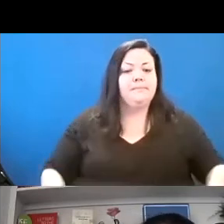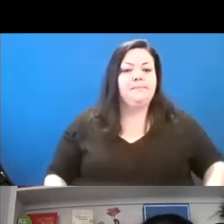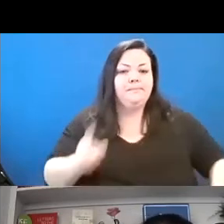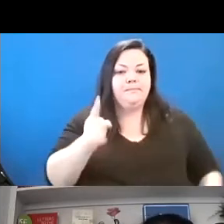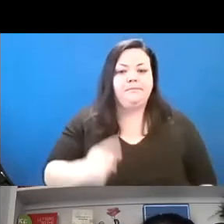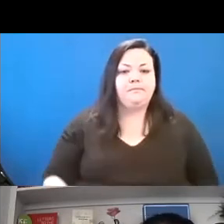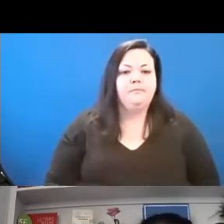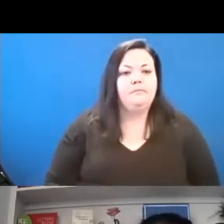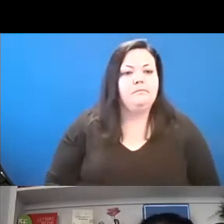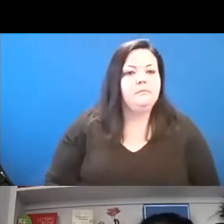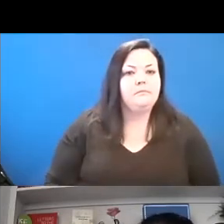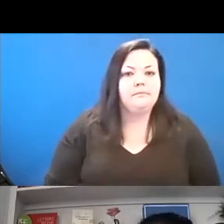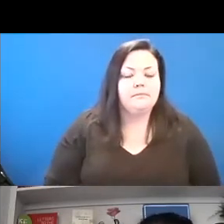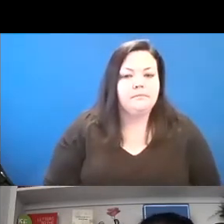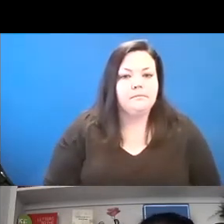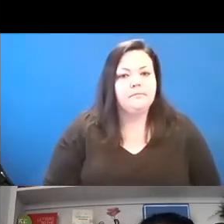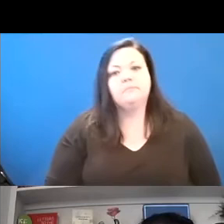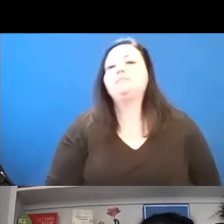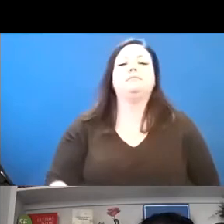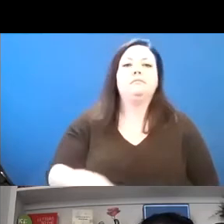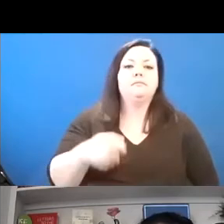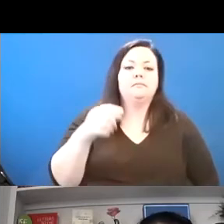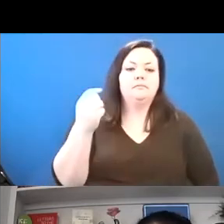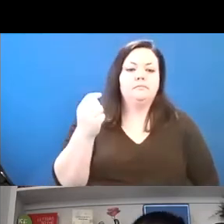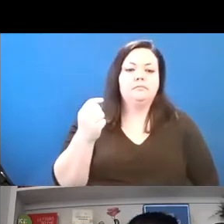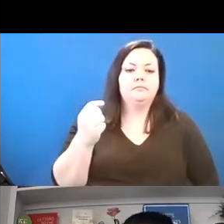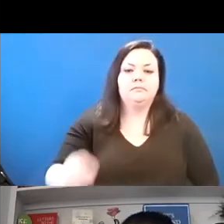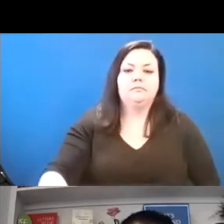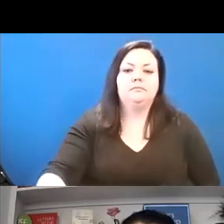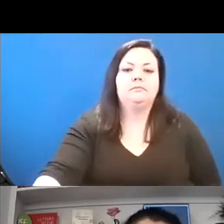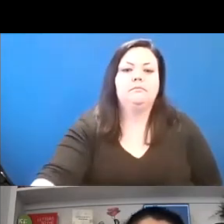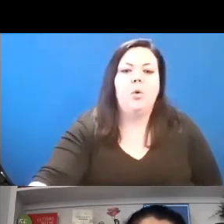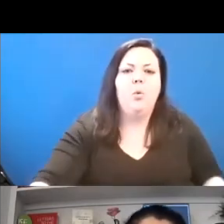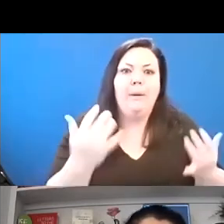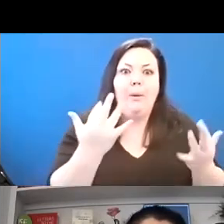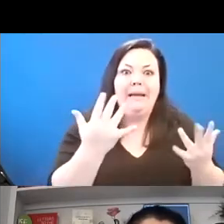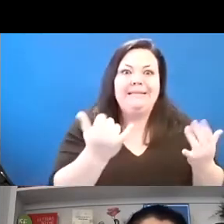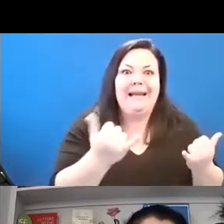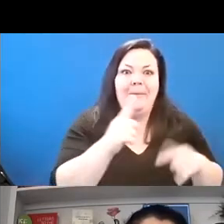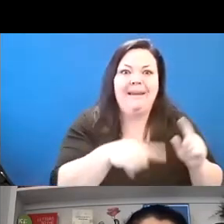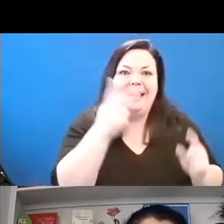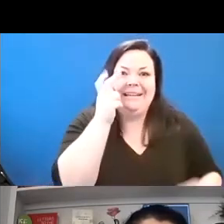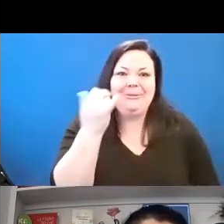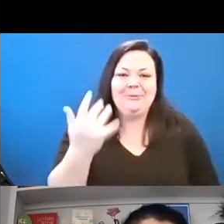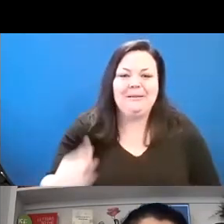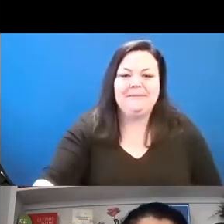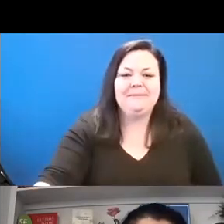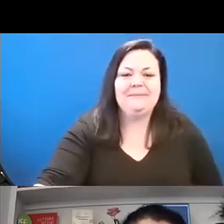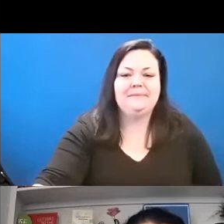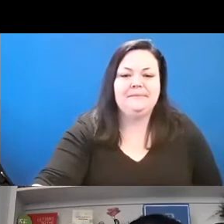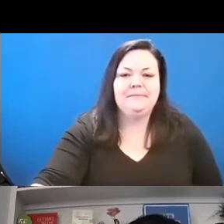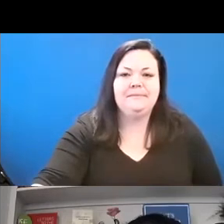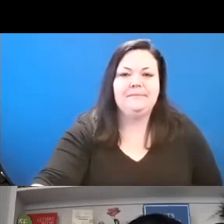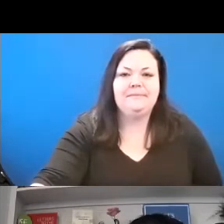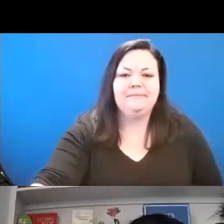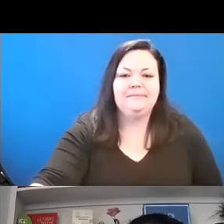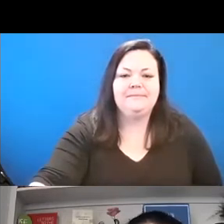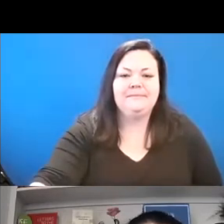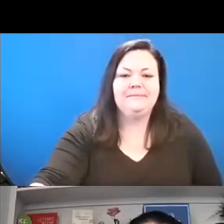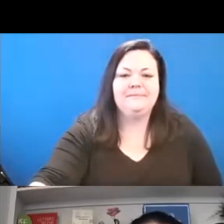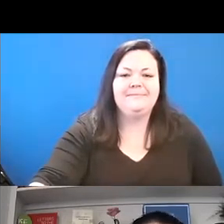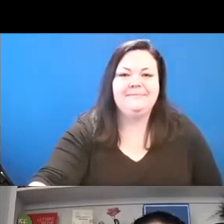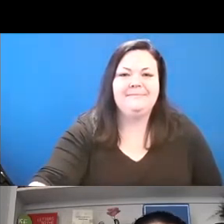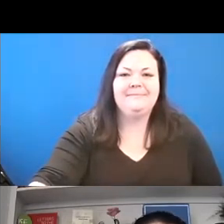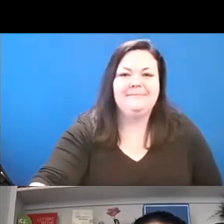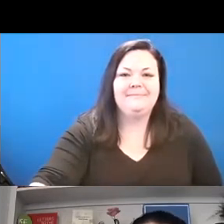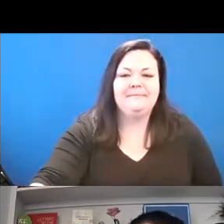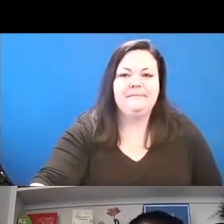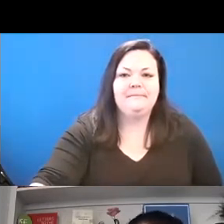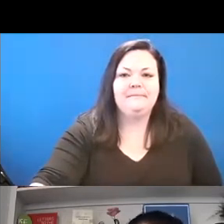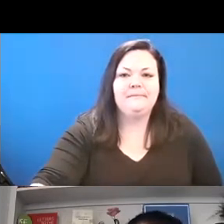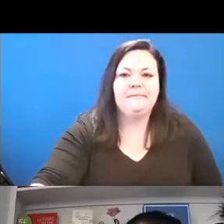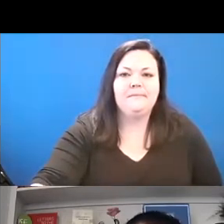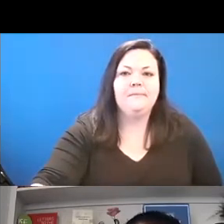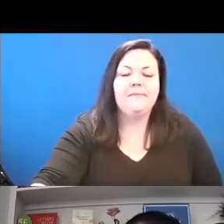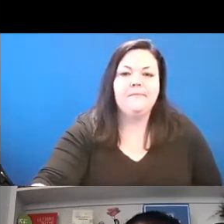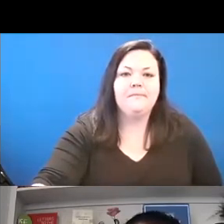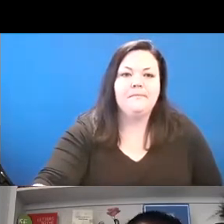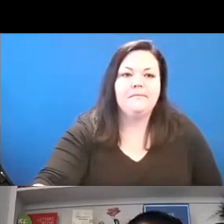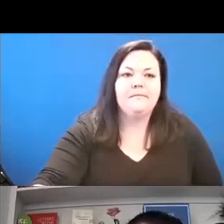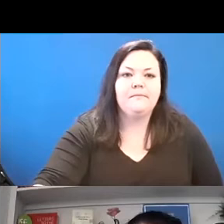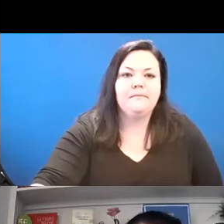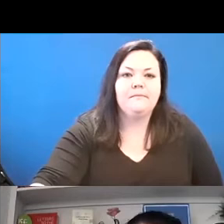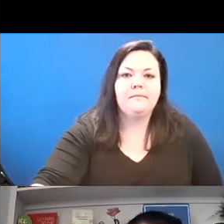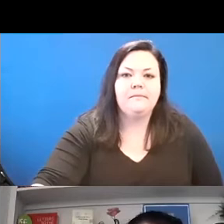um i oh wait now i can't hear anything um because of course um let's see i turned off my bluetooth